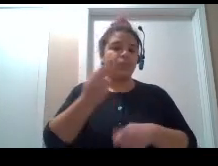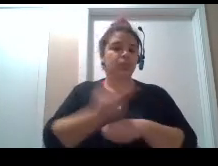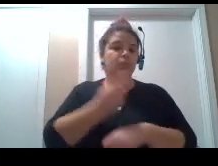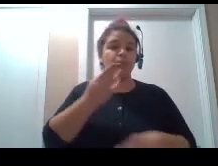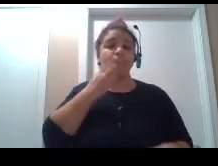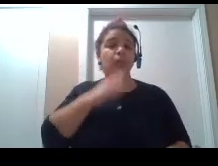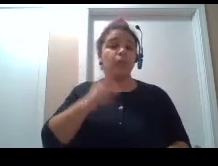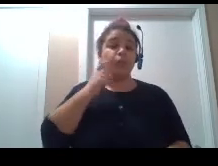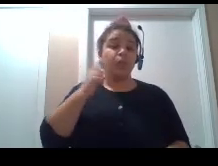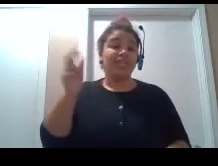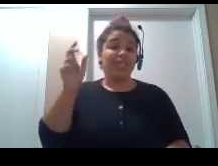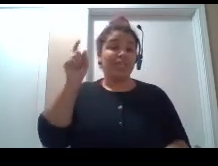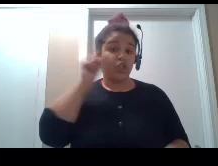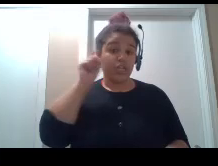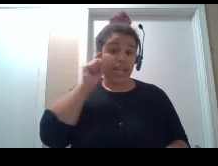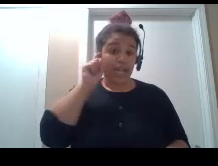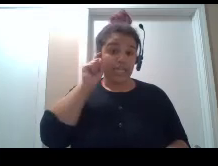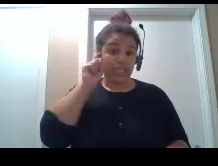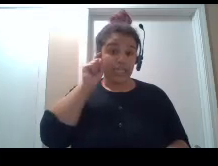that they connect directly to their cell phone.